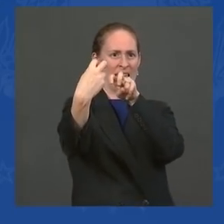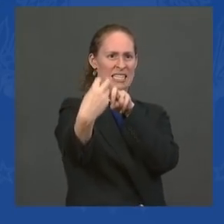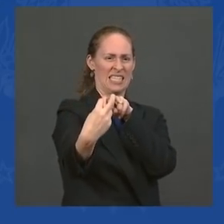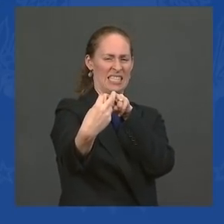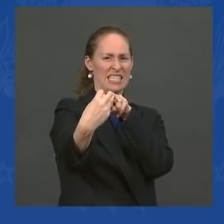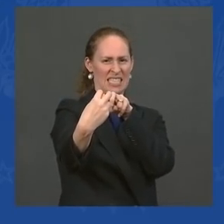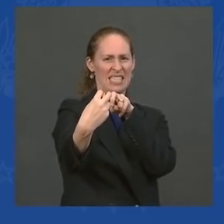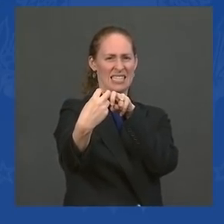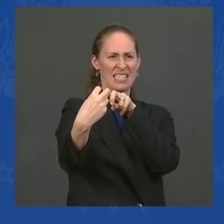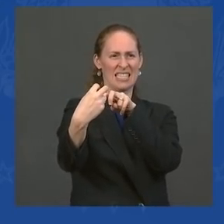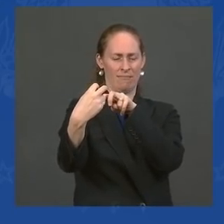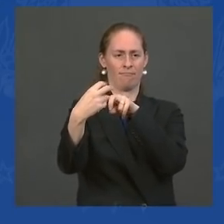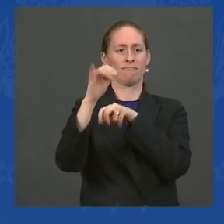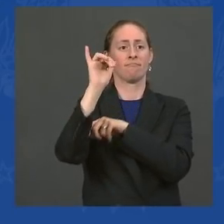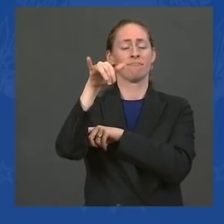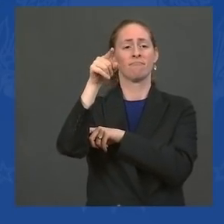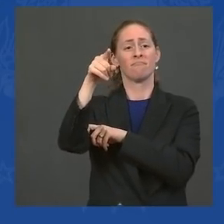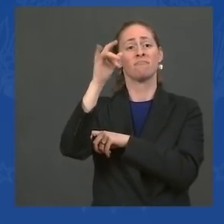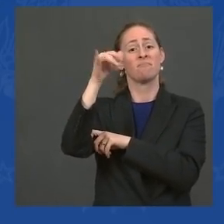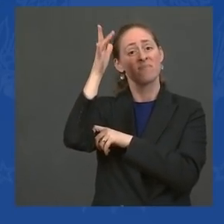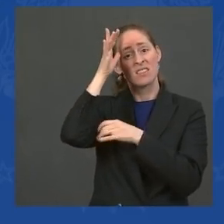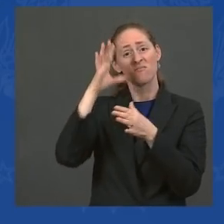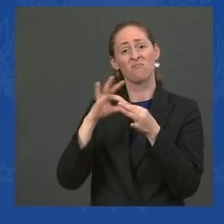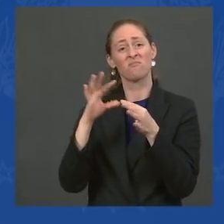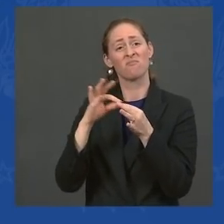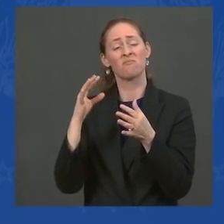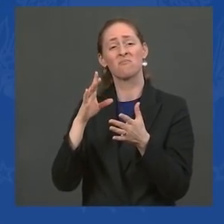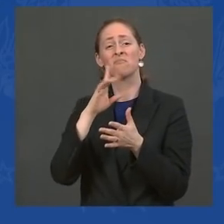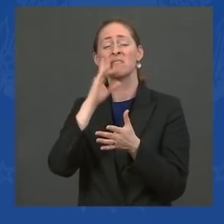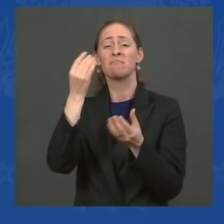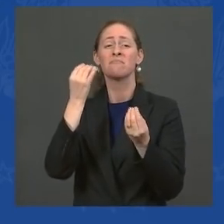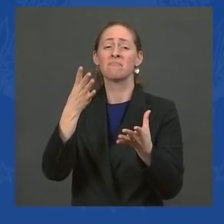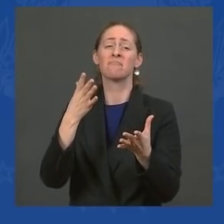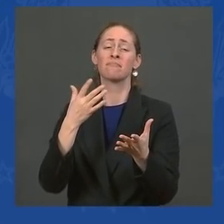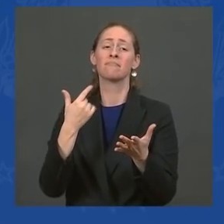And he said, "I'll bet this so and so…" referring to me -- and a expletive deleted.